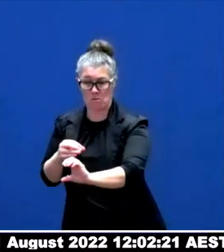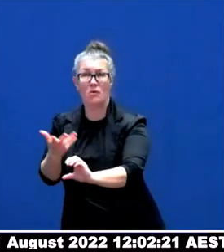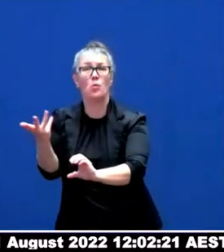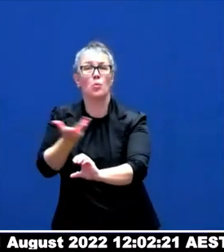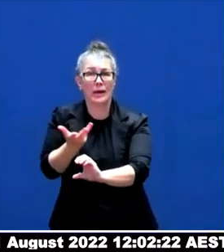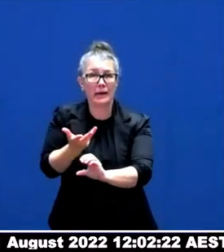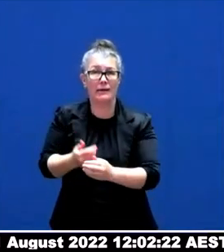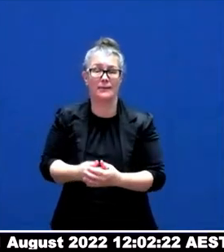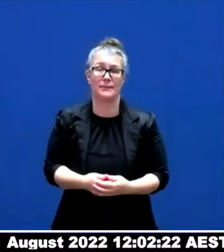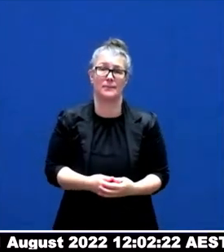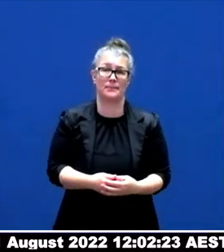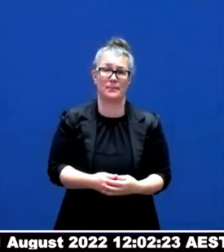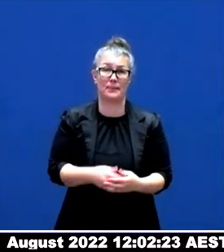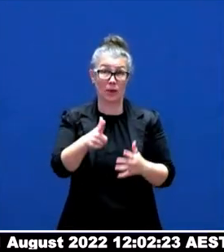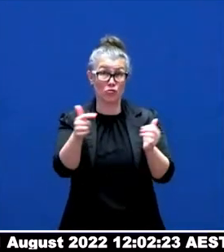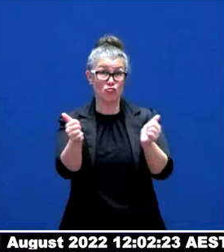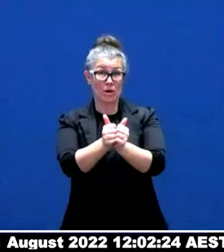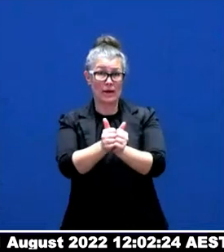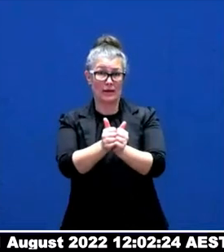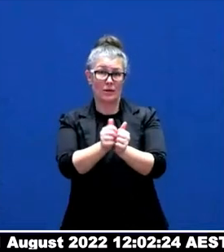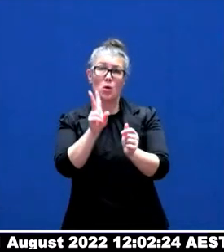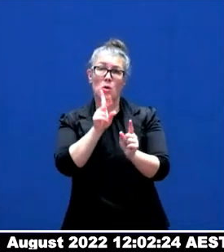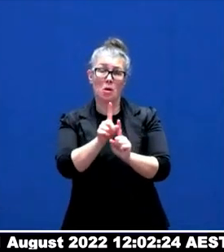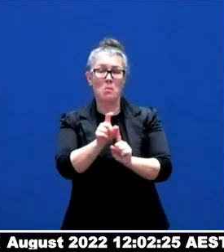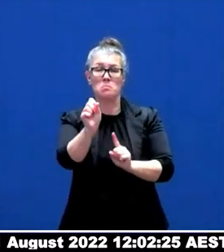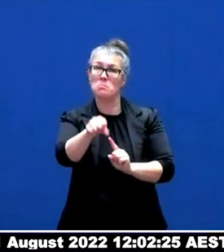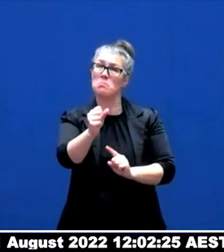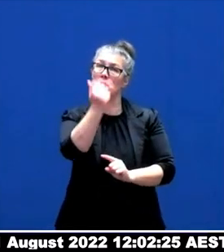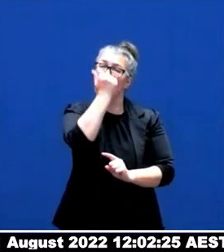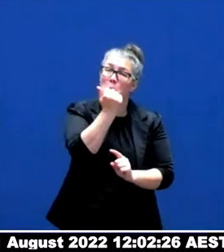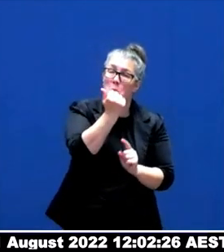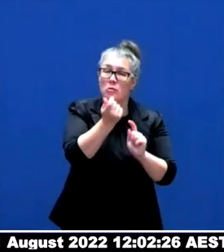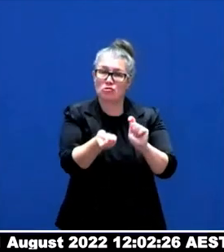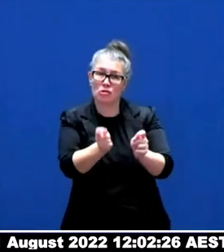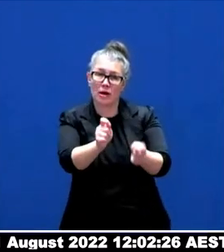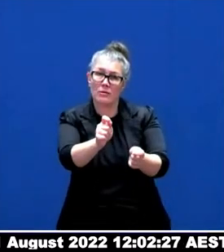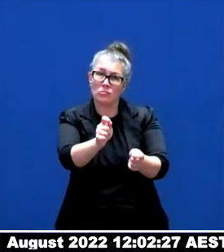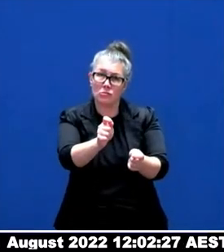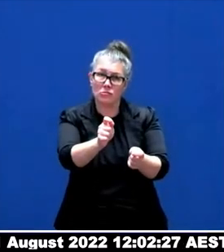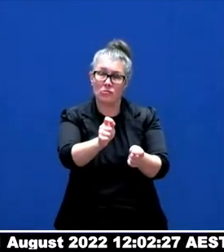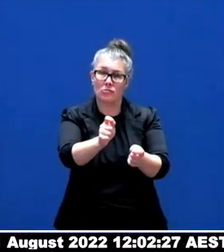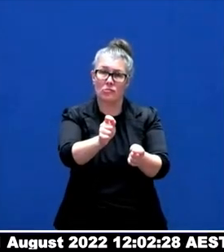So, these - would you agree these seem to be sort of small modifications to what's already